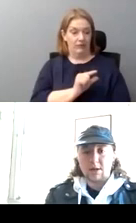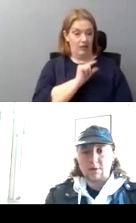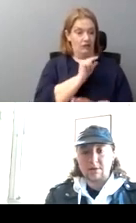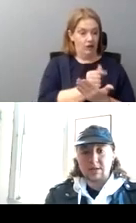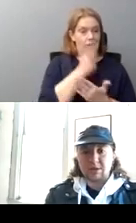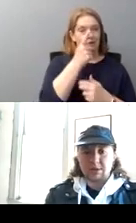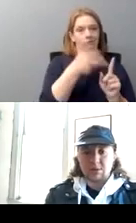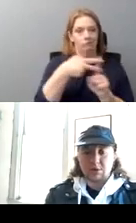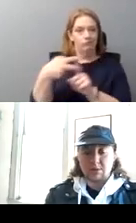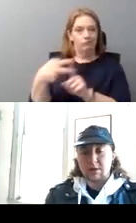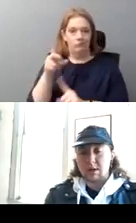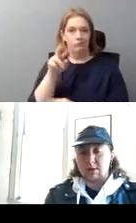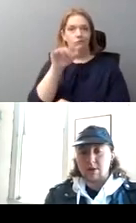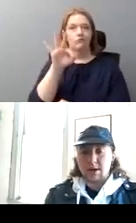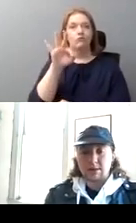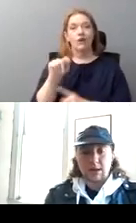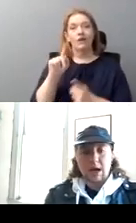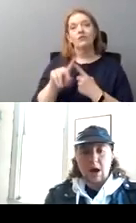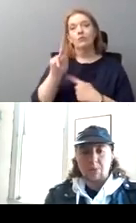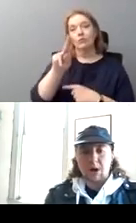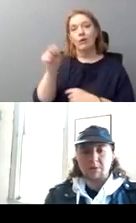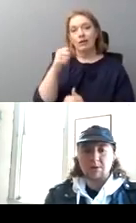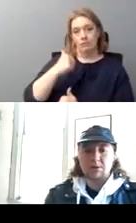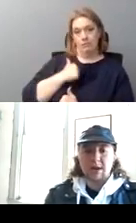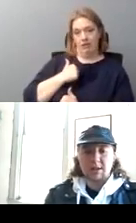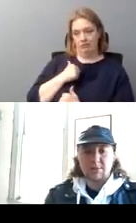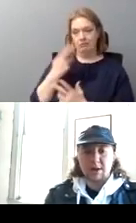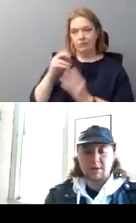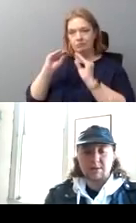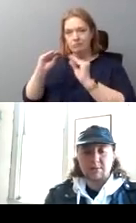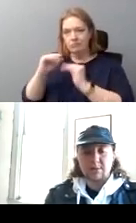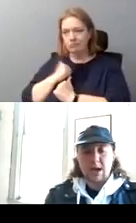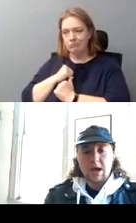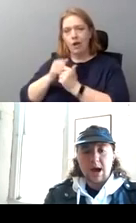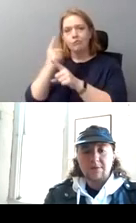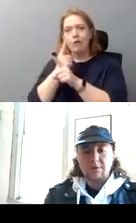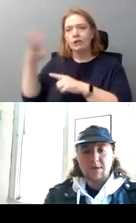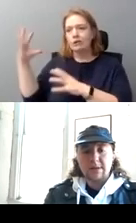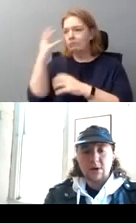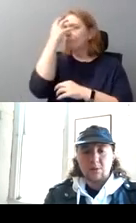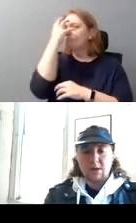he was teaching soldiers here in the U.S how to properly use gas masks. After leaving the army,